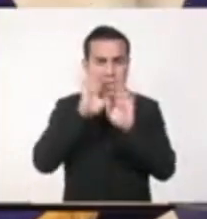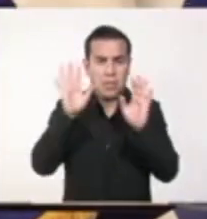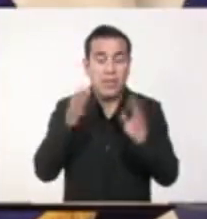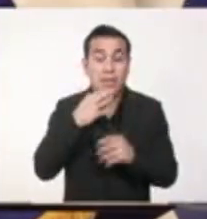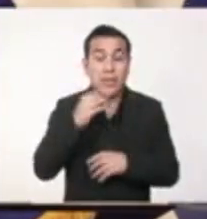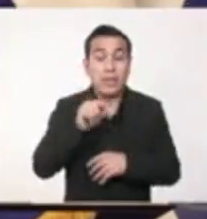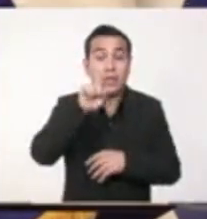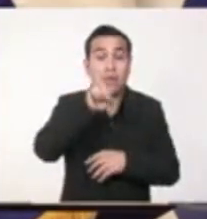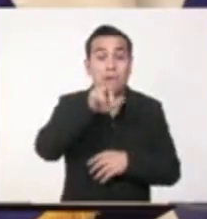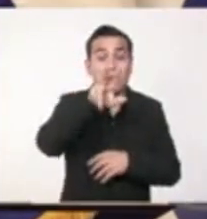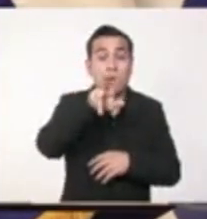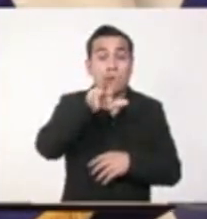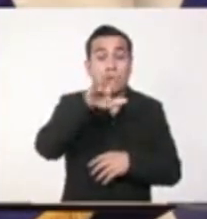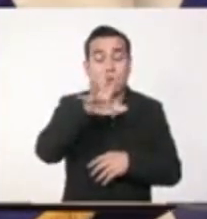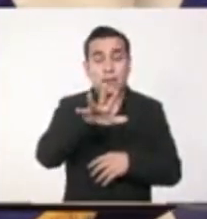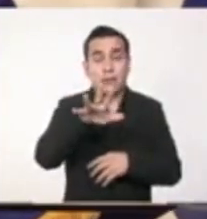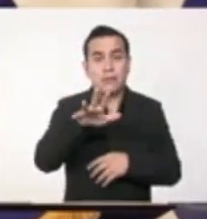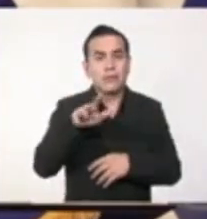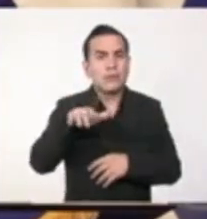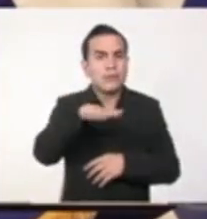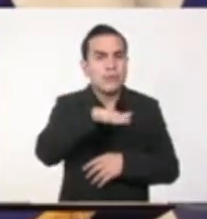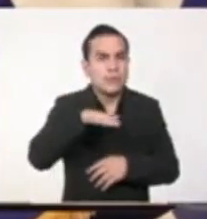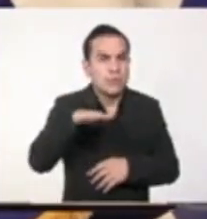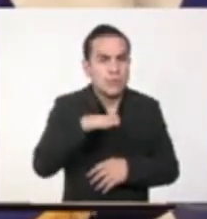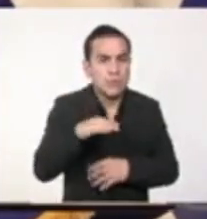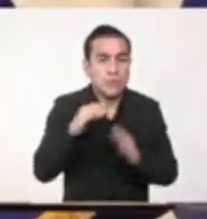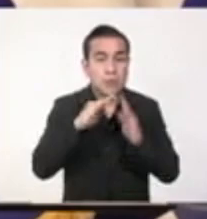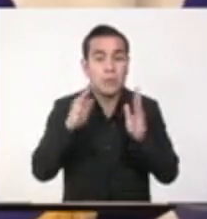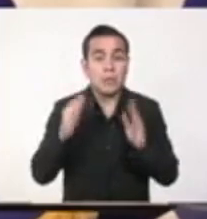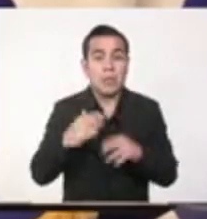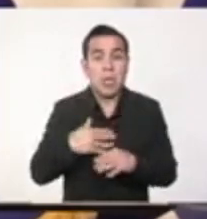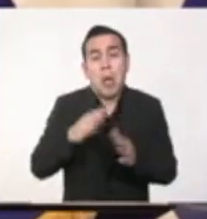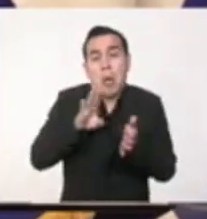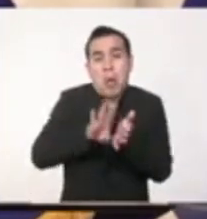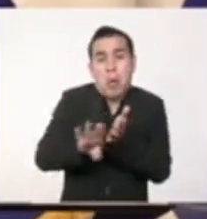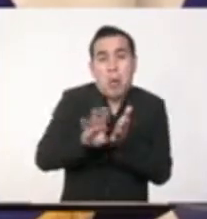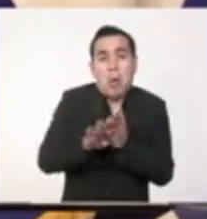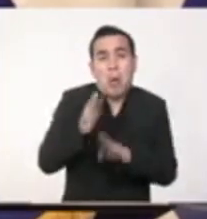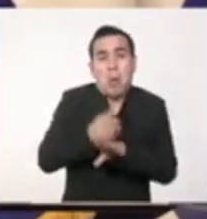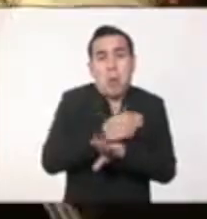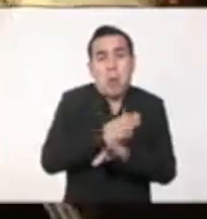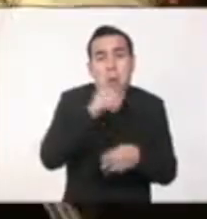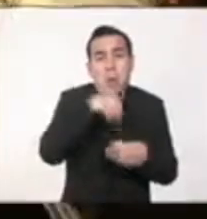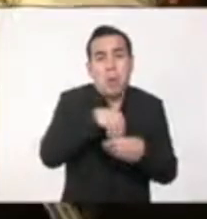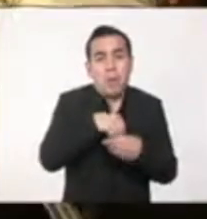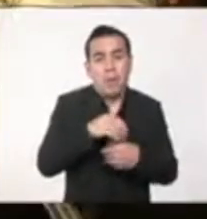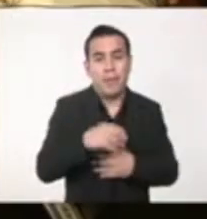one hundred and twenty-five properties in his name, he was consulted, He said that he had been buying with his savings. They were the